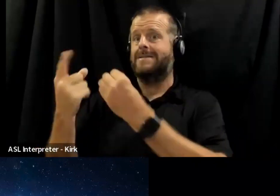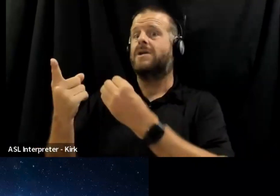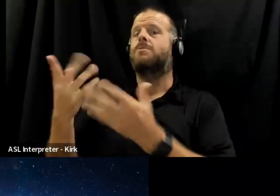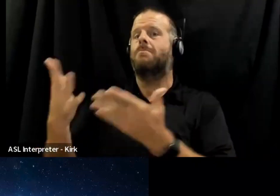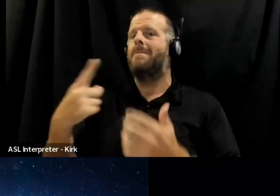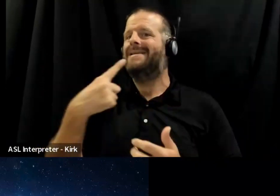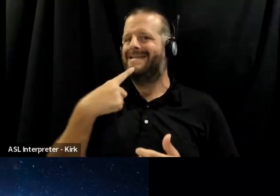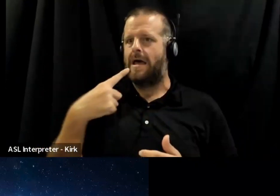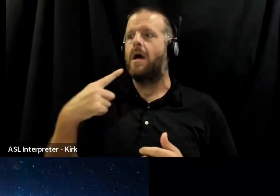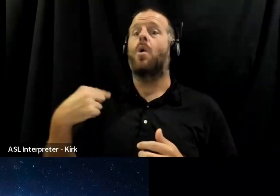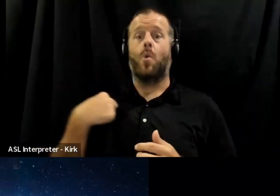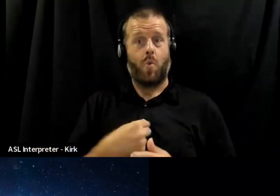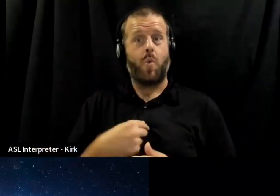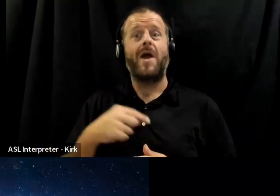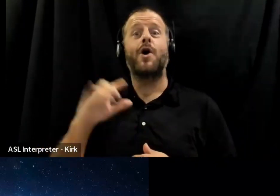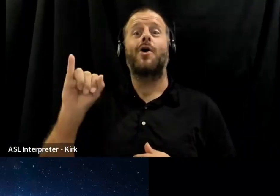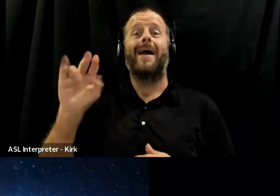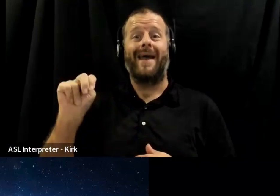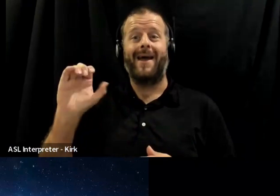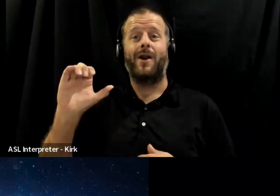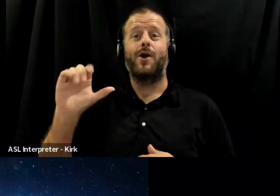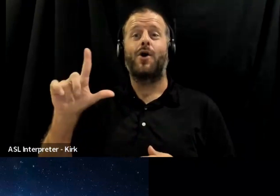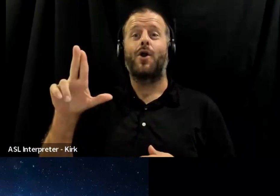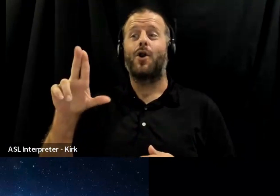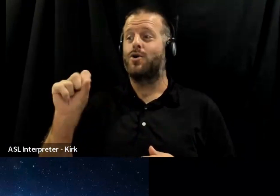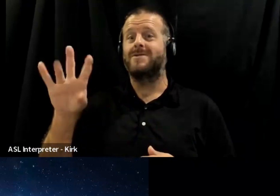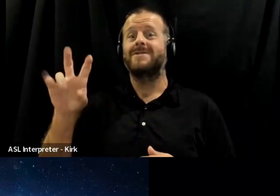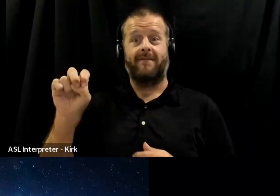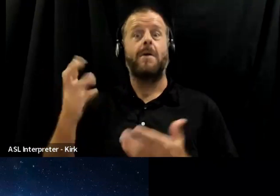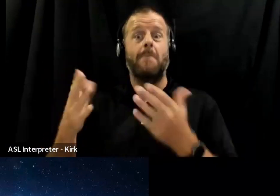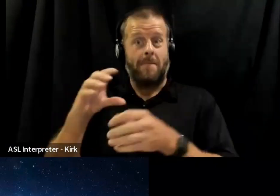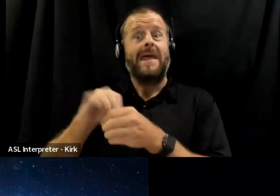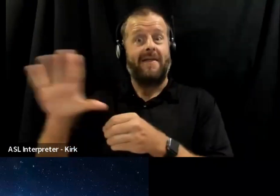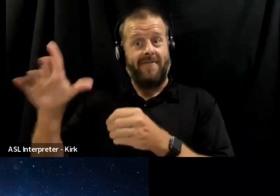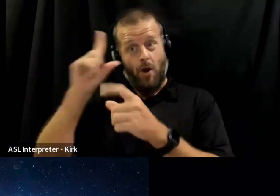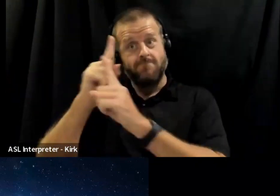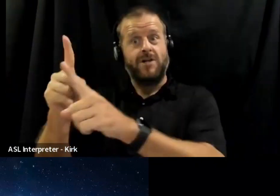and organizations might even have that word in their mission statement, but